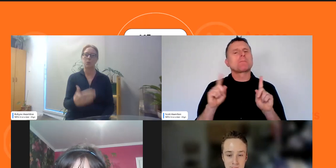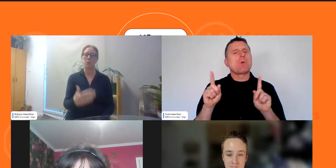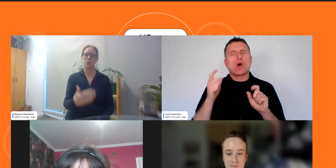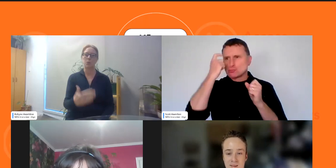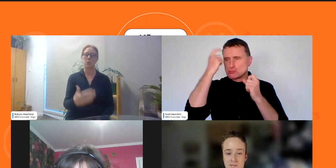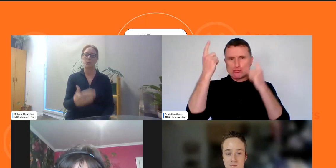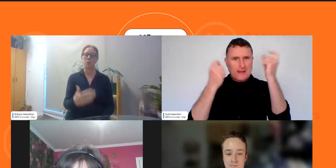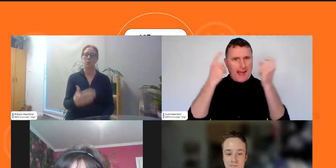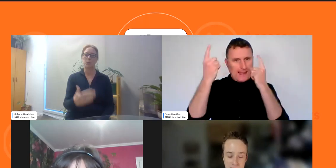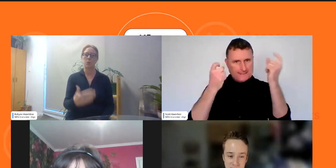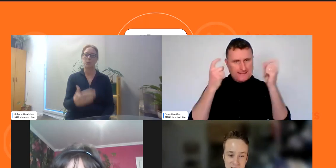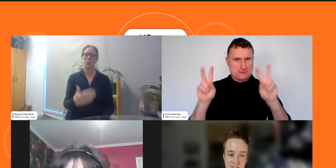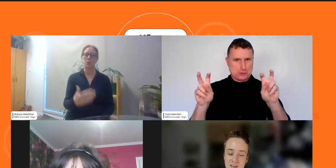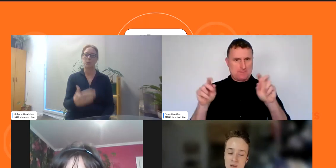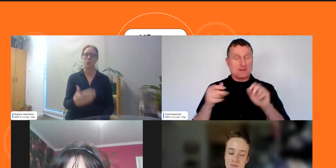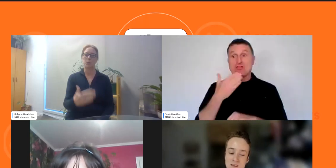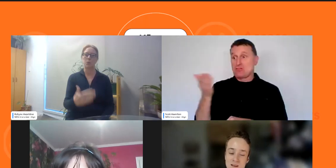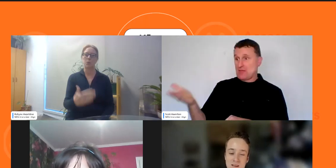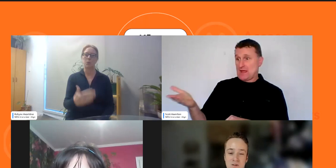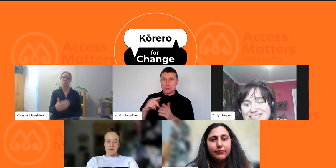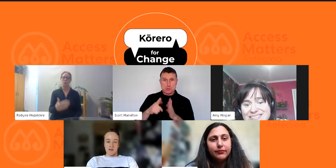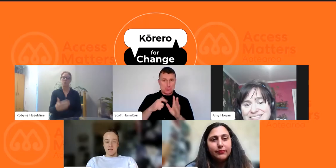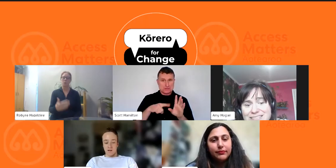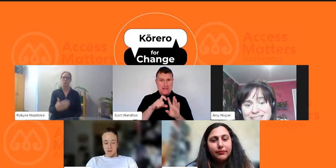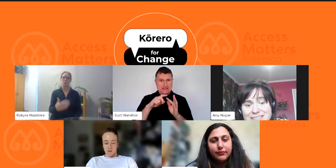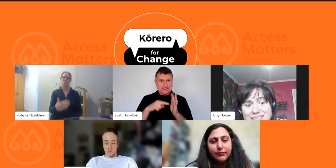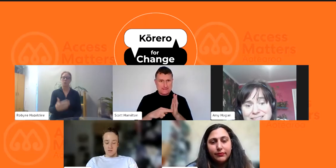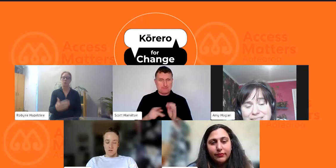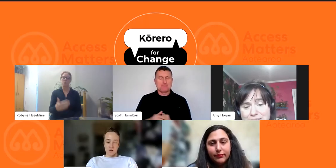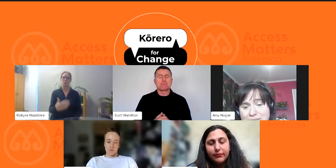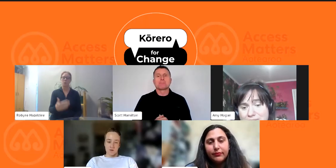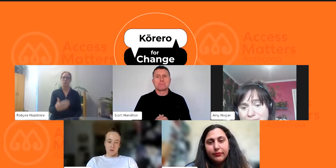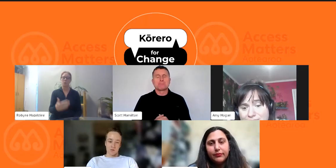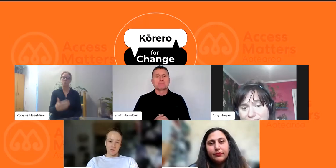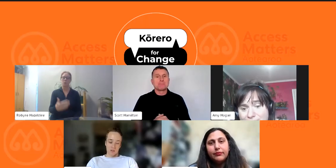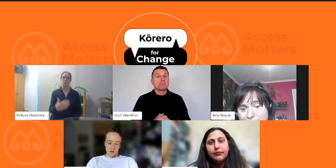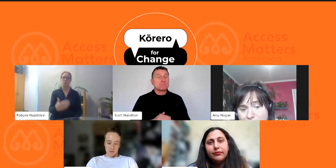Thank you Jaden. Thank you Amy. Kia ora koutou katoa, ko Jaden